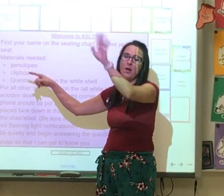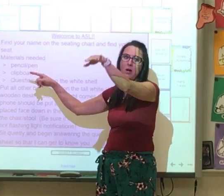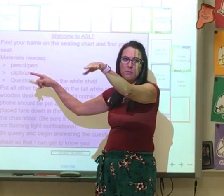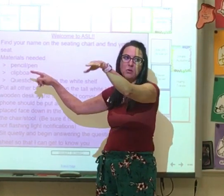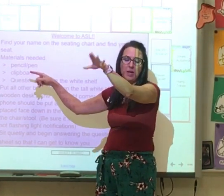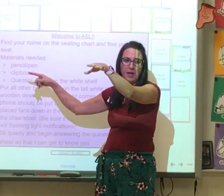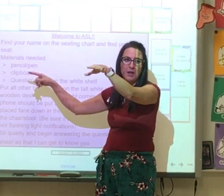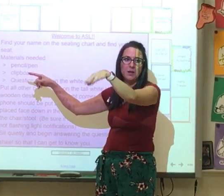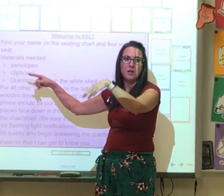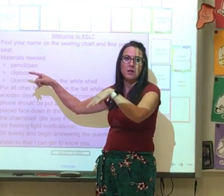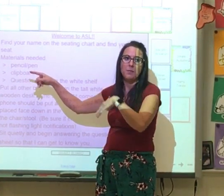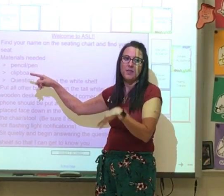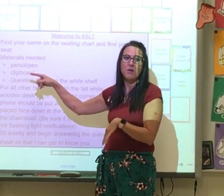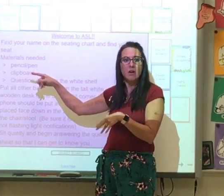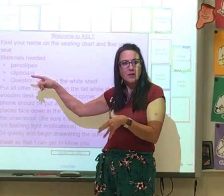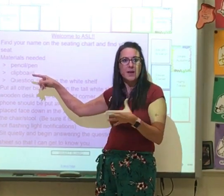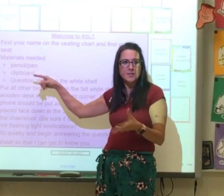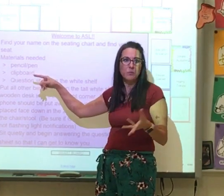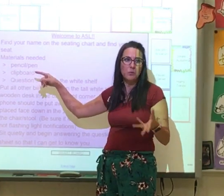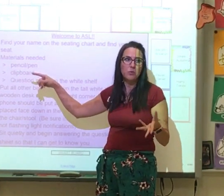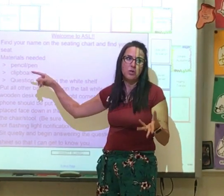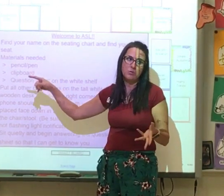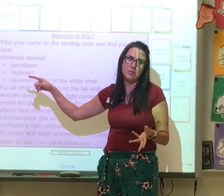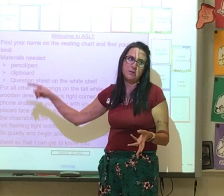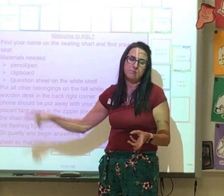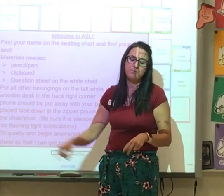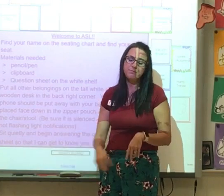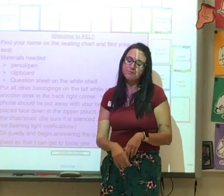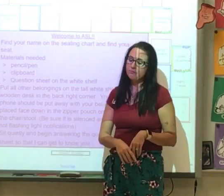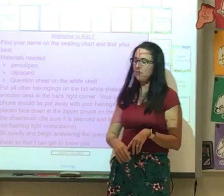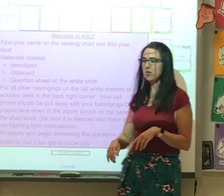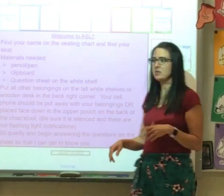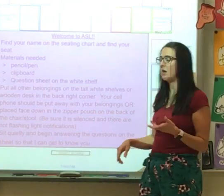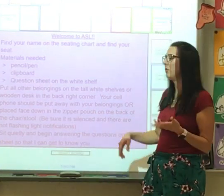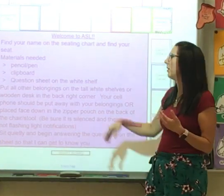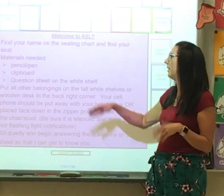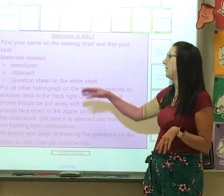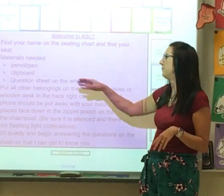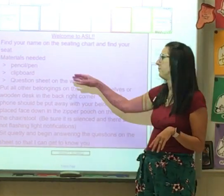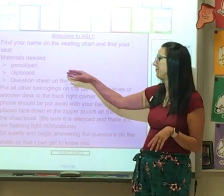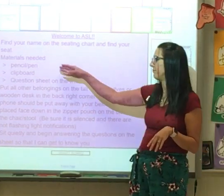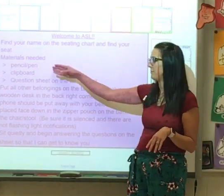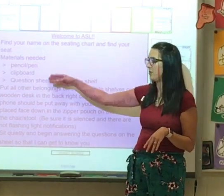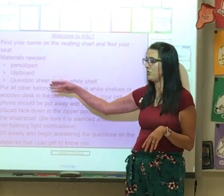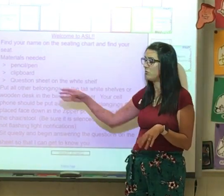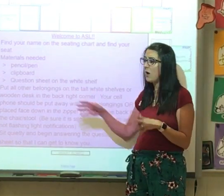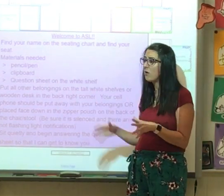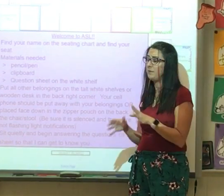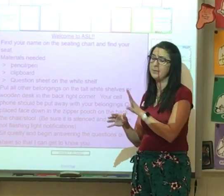them up you can but there are days that we will use it oh so you're welcome to